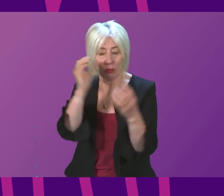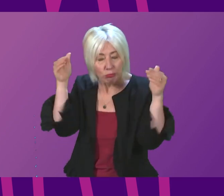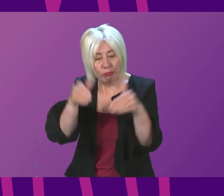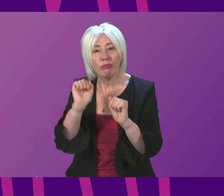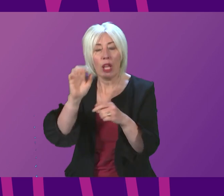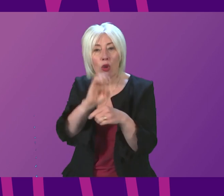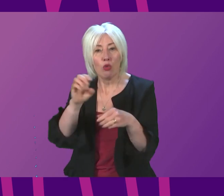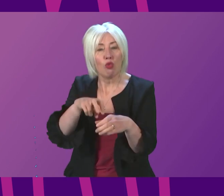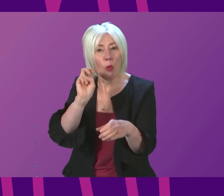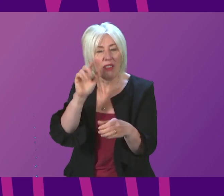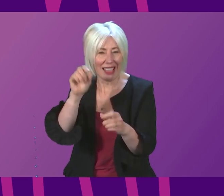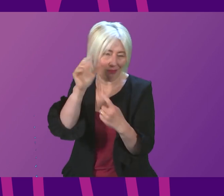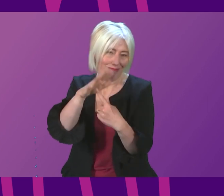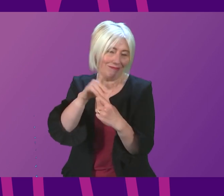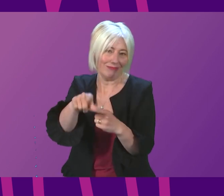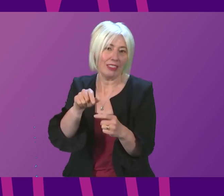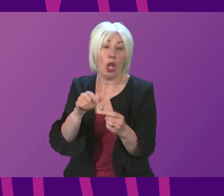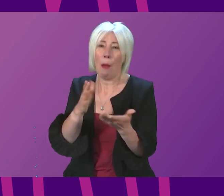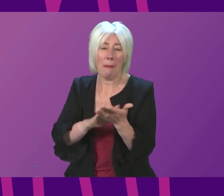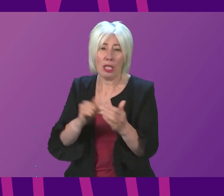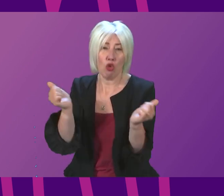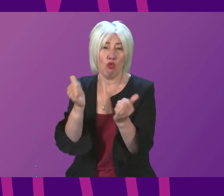Such unilateral action also damages trust in politics.